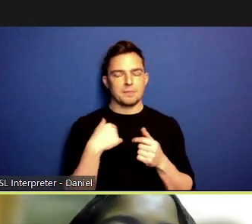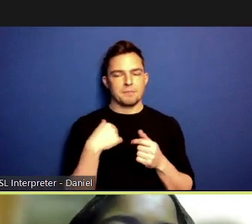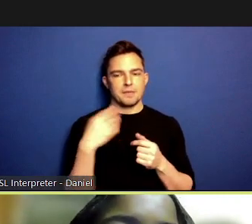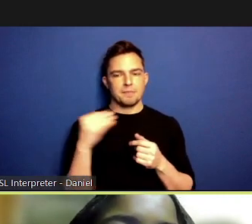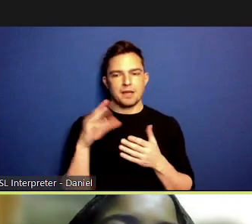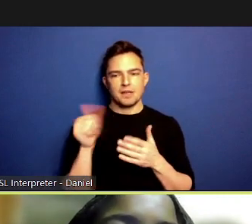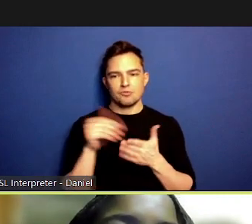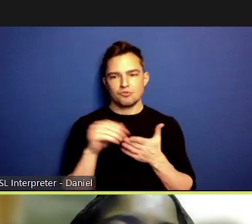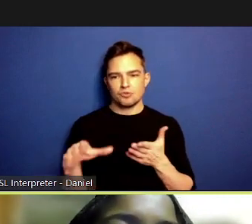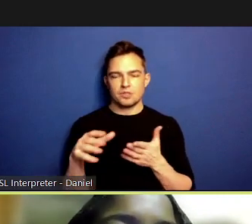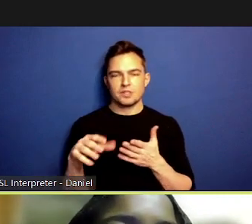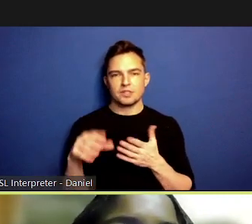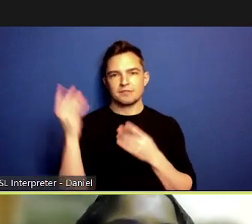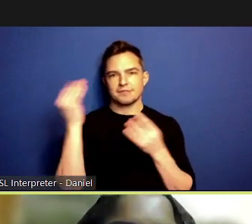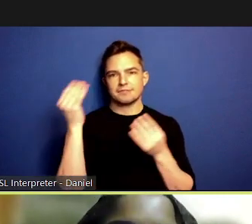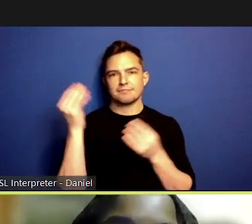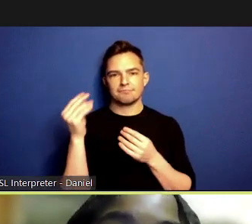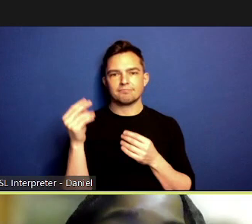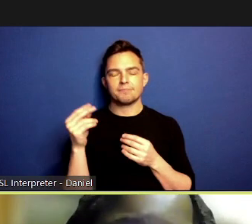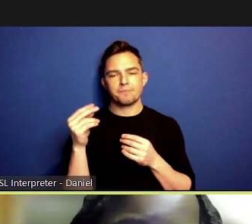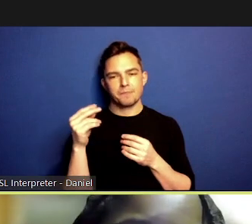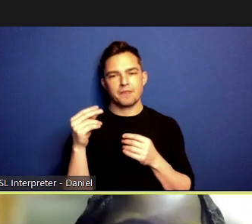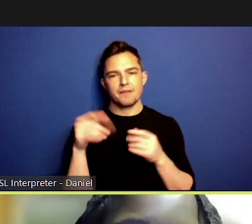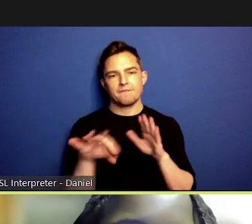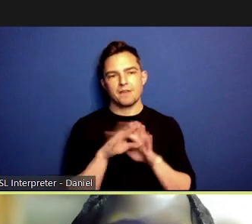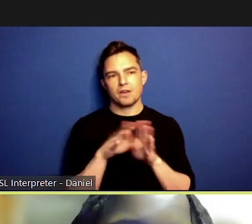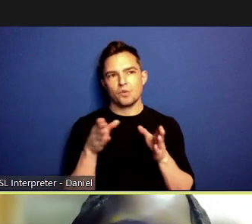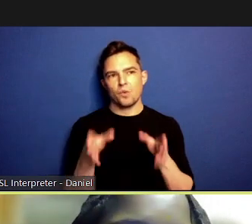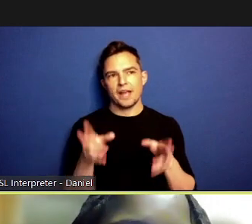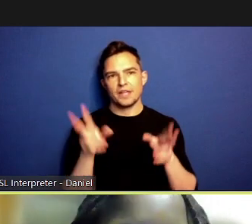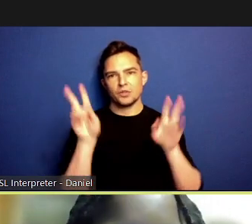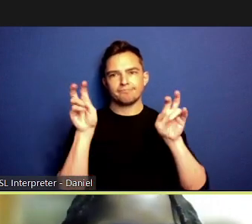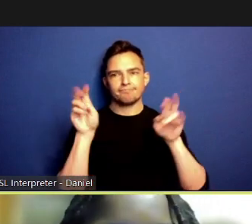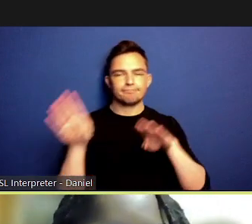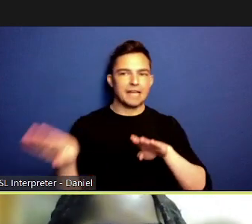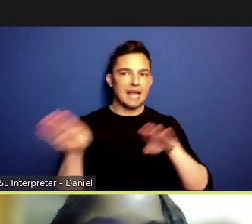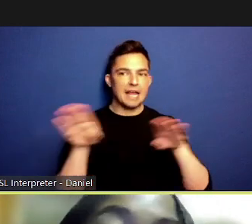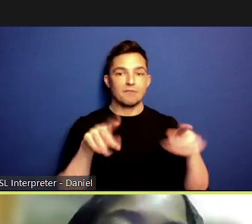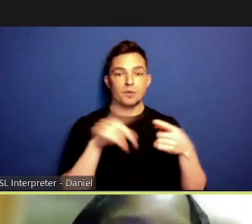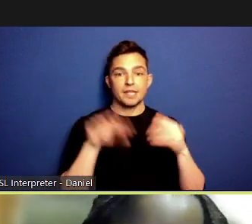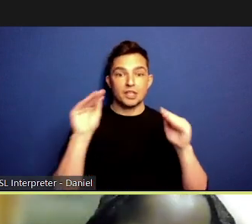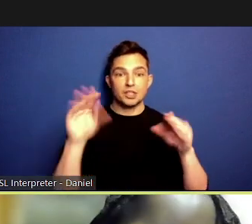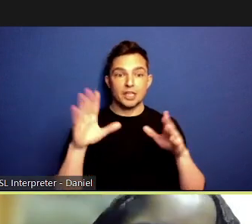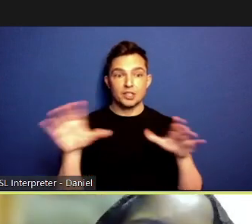like a kind of way to behave when the educators did that to make them leave.